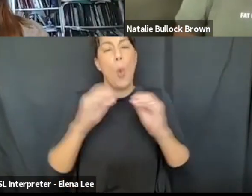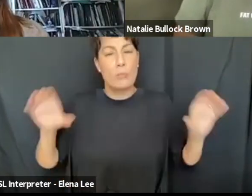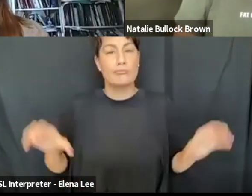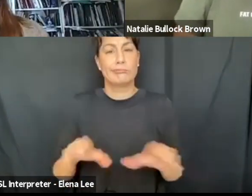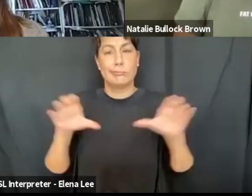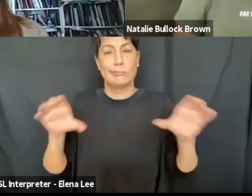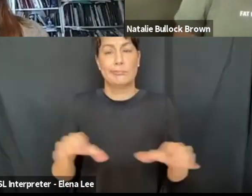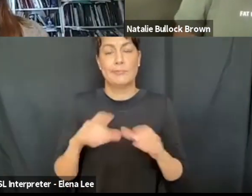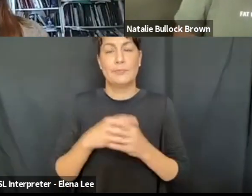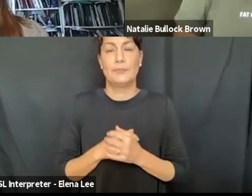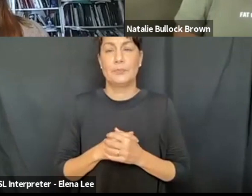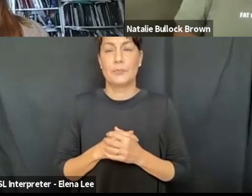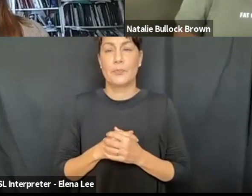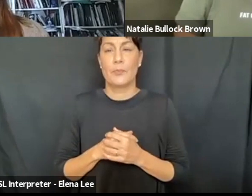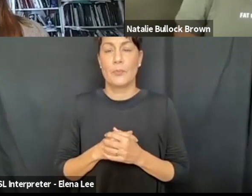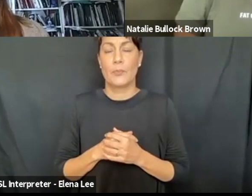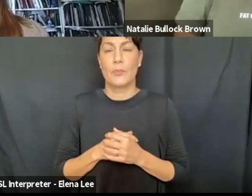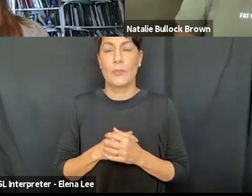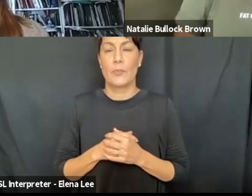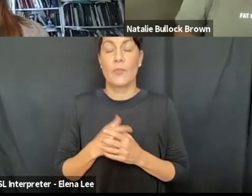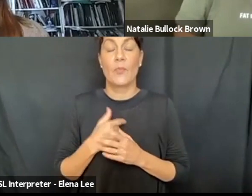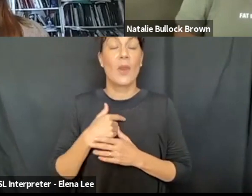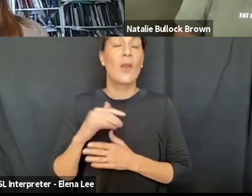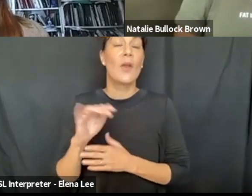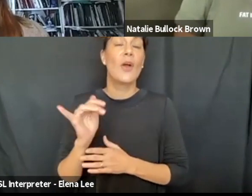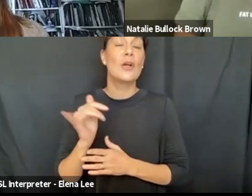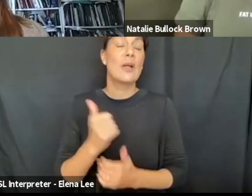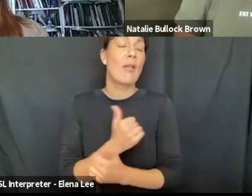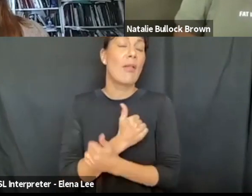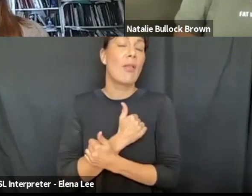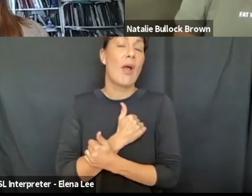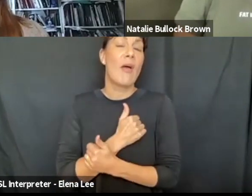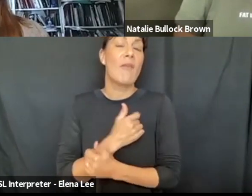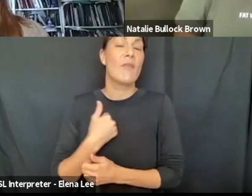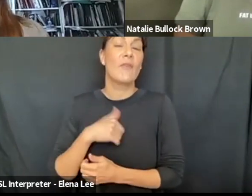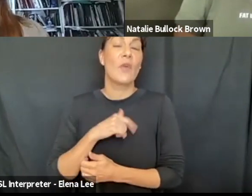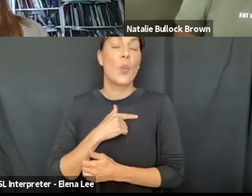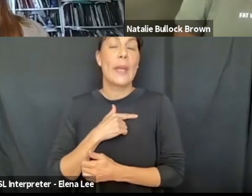I also will love when we come back to you to talk about